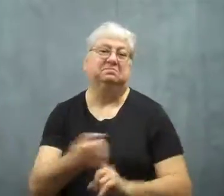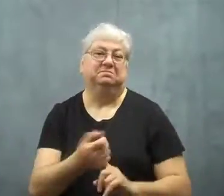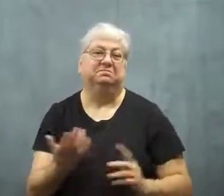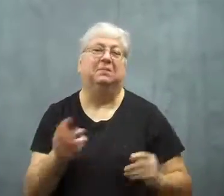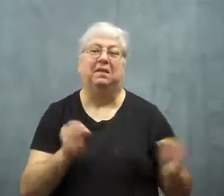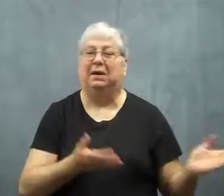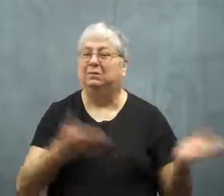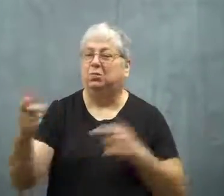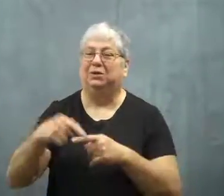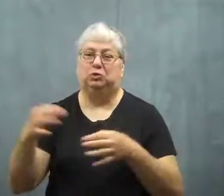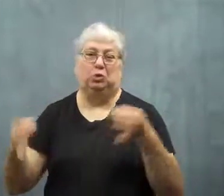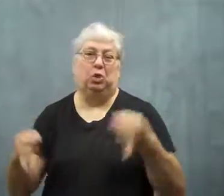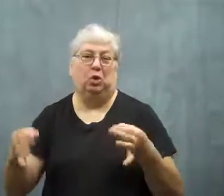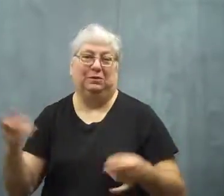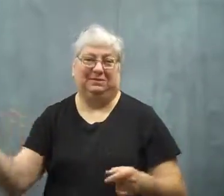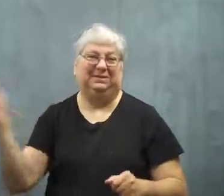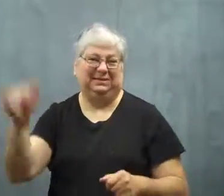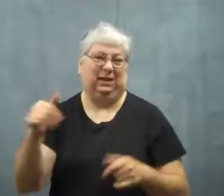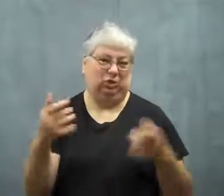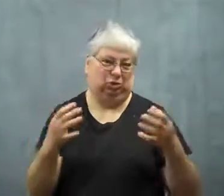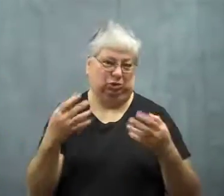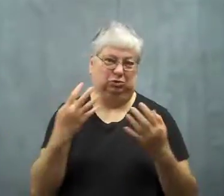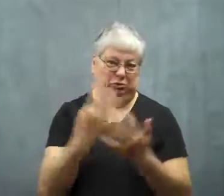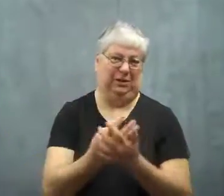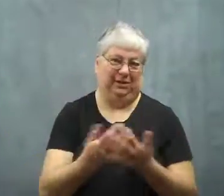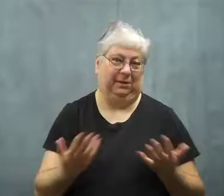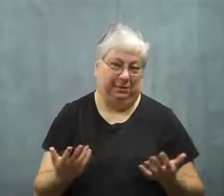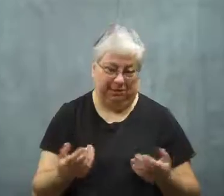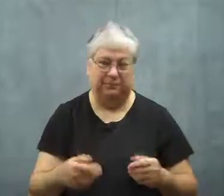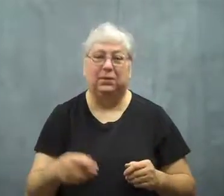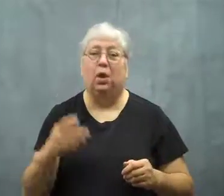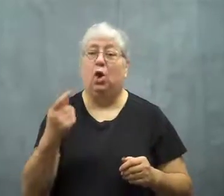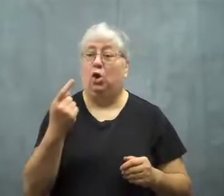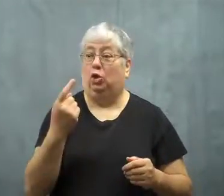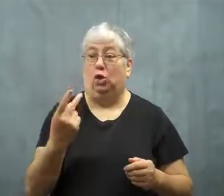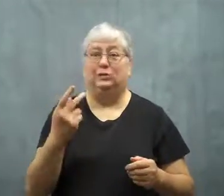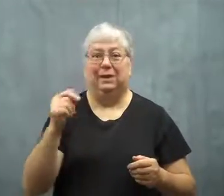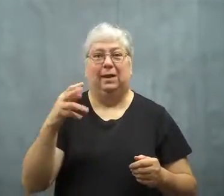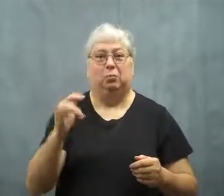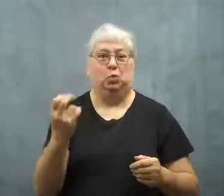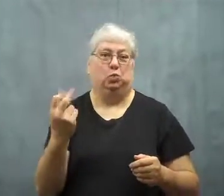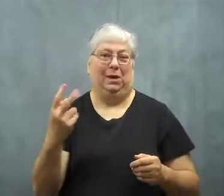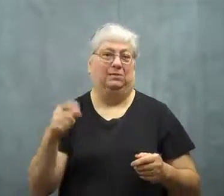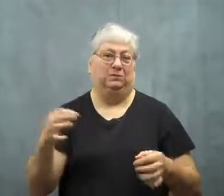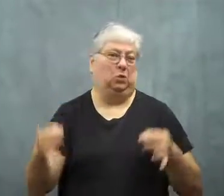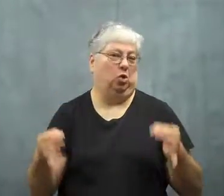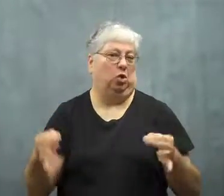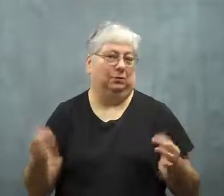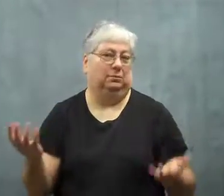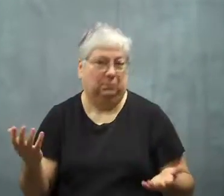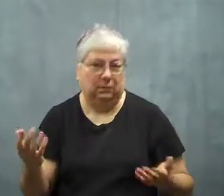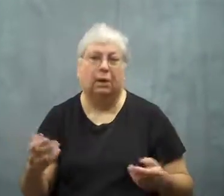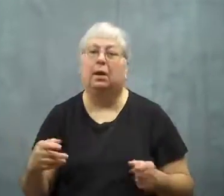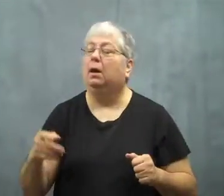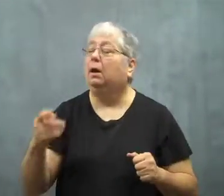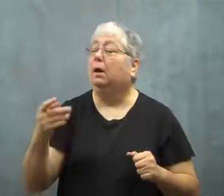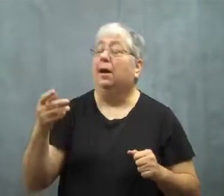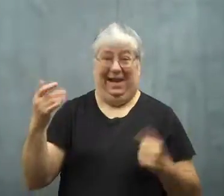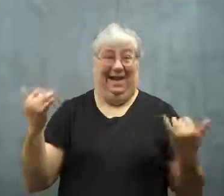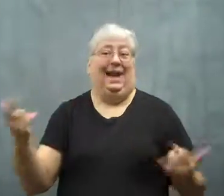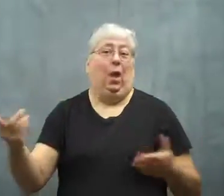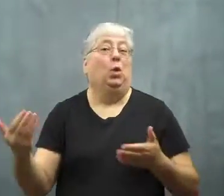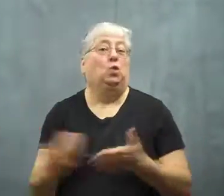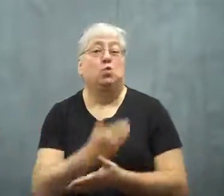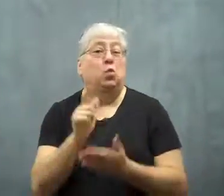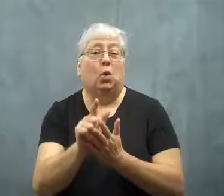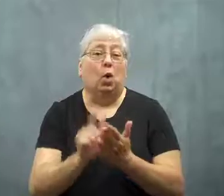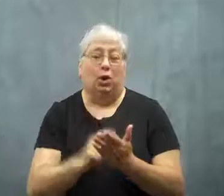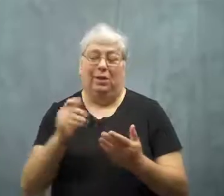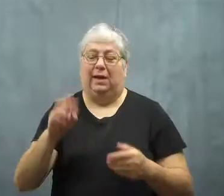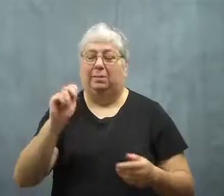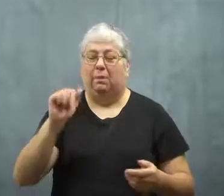He was taken into custody, taken to court, and was jailed.